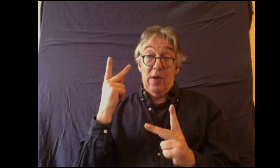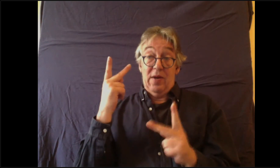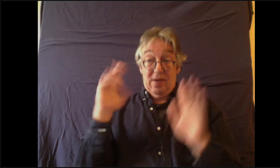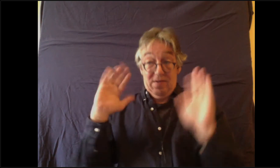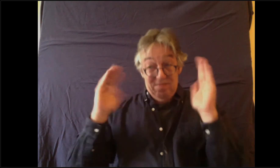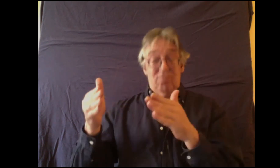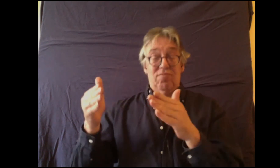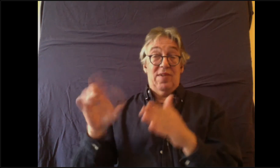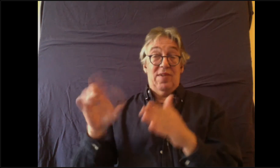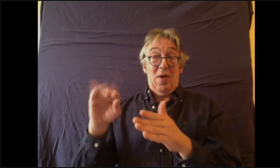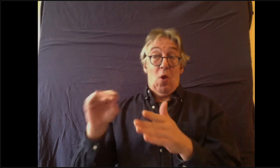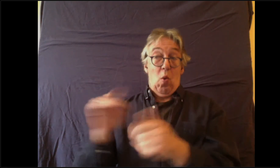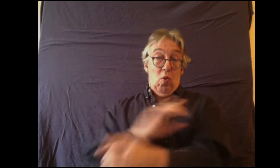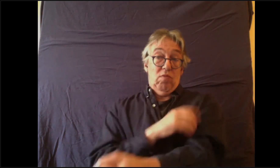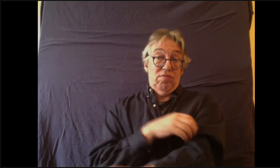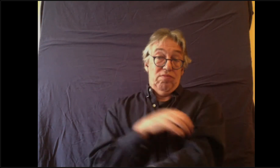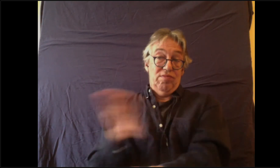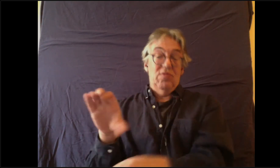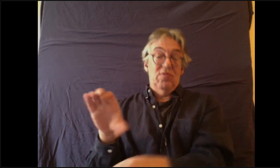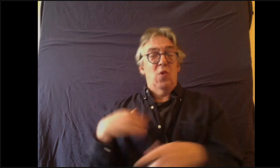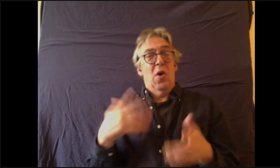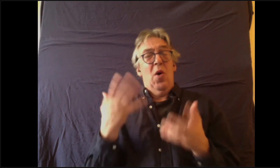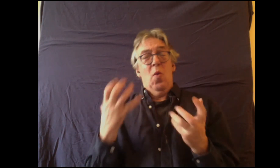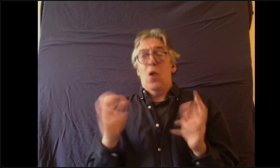It should be crosscutting on all of our work.